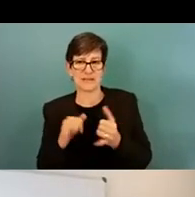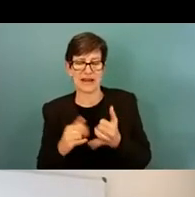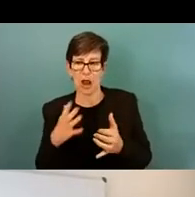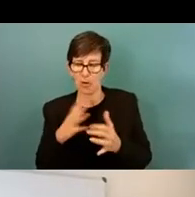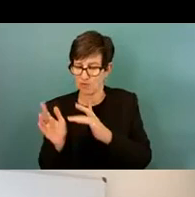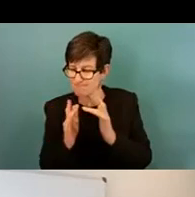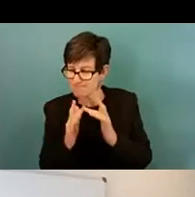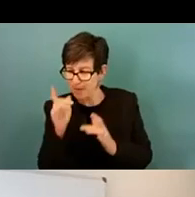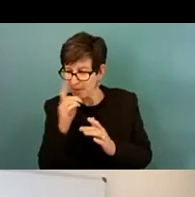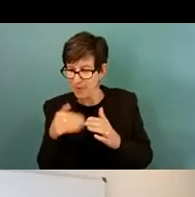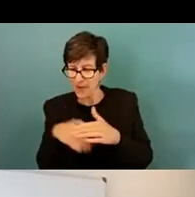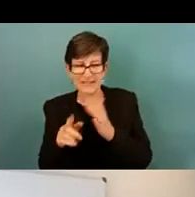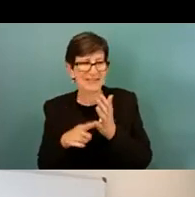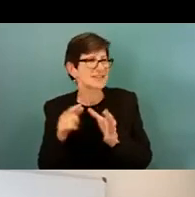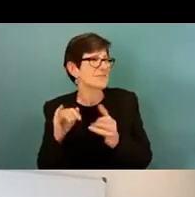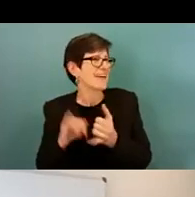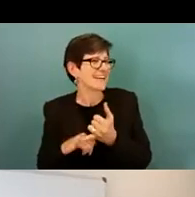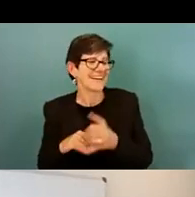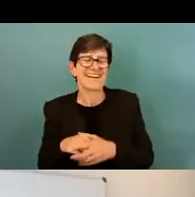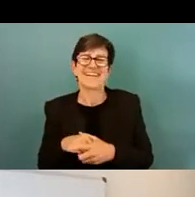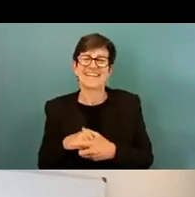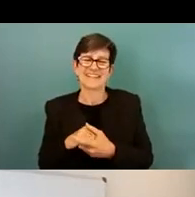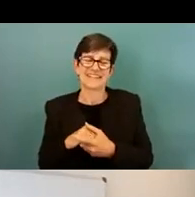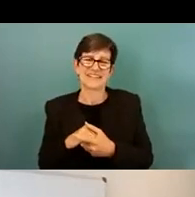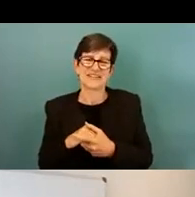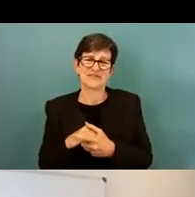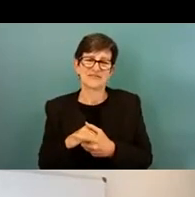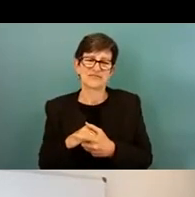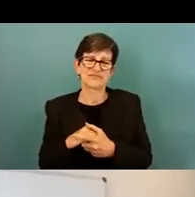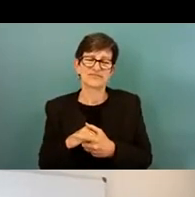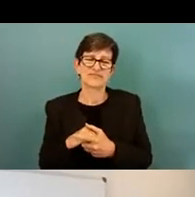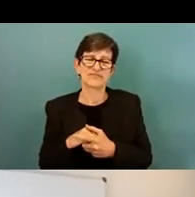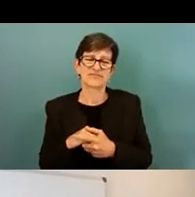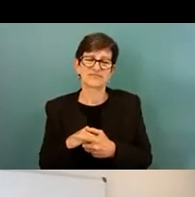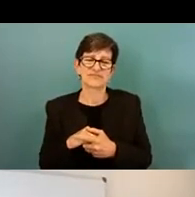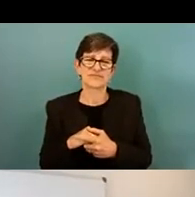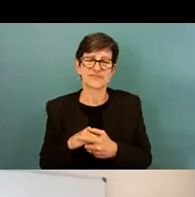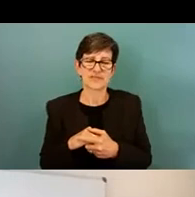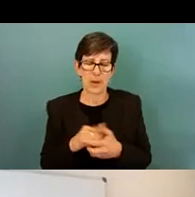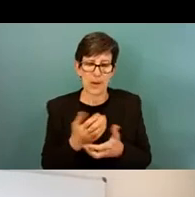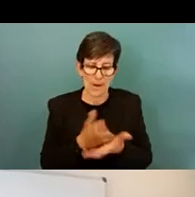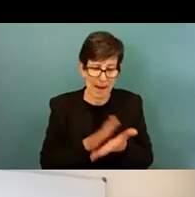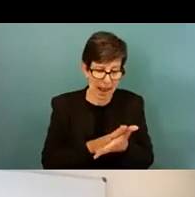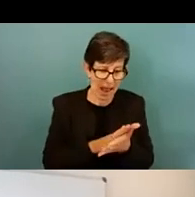are we actually doing to address these gaps? And particularly in these states where the